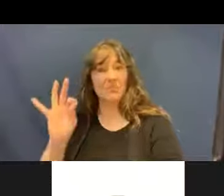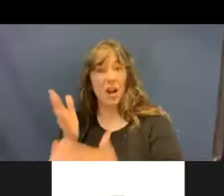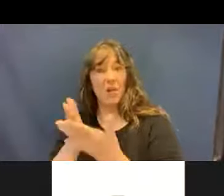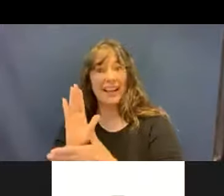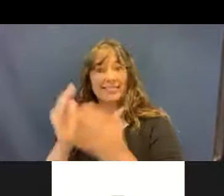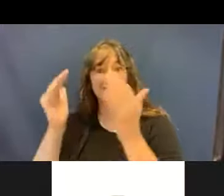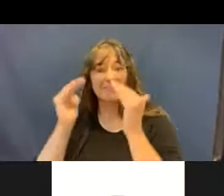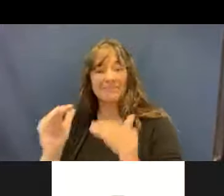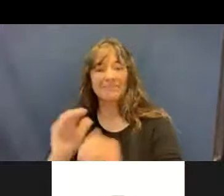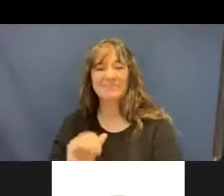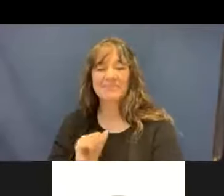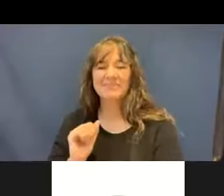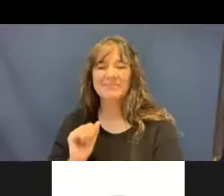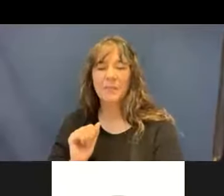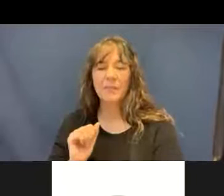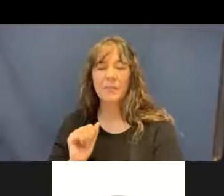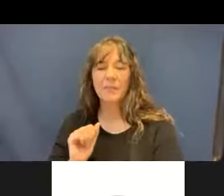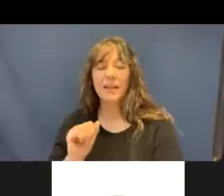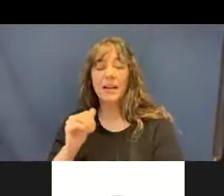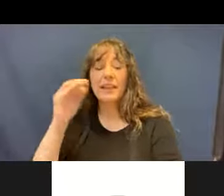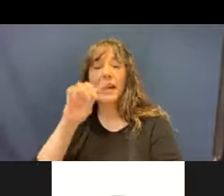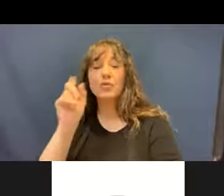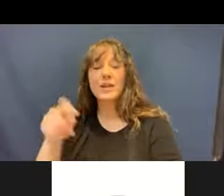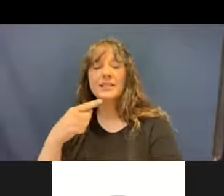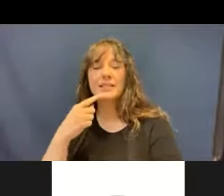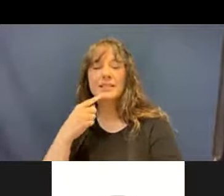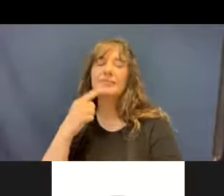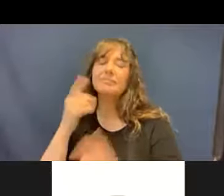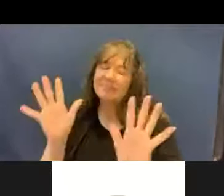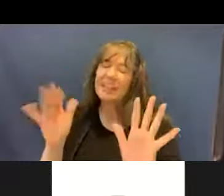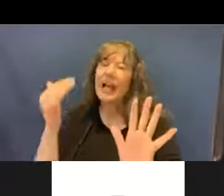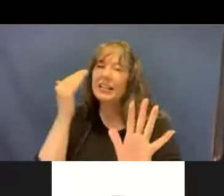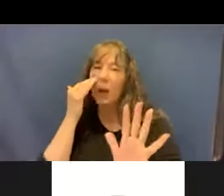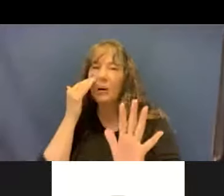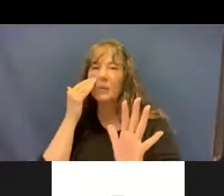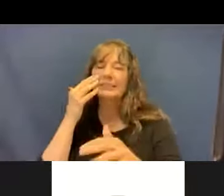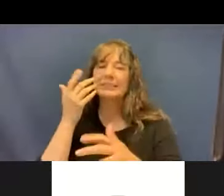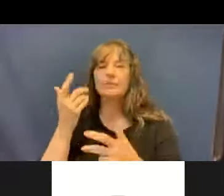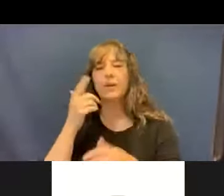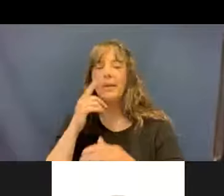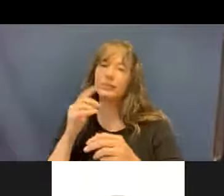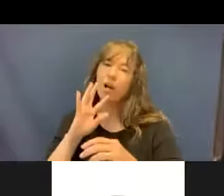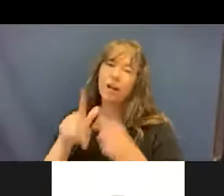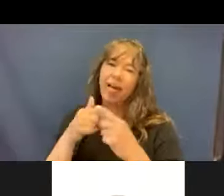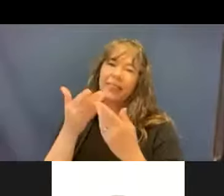is and I know that we might be touching on topics over and over again. I just want to